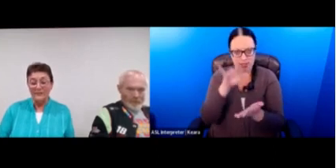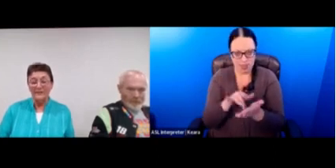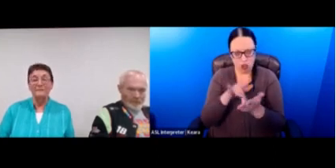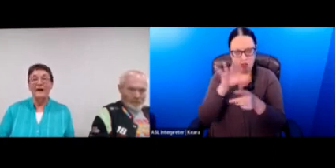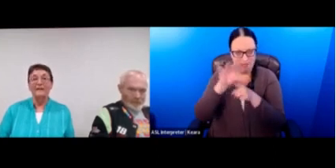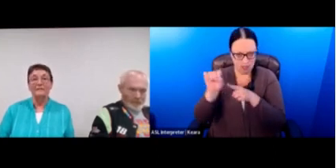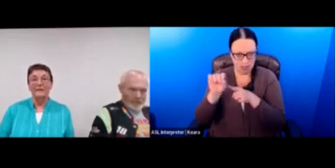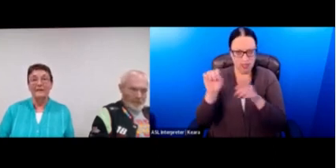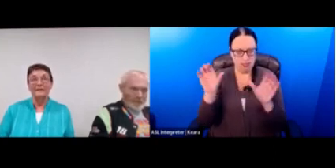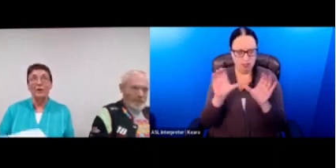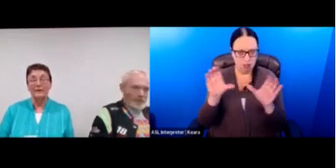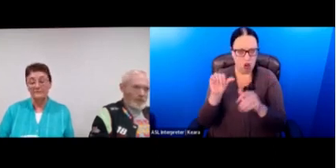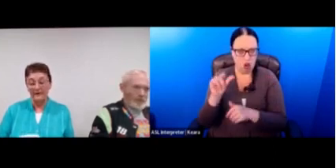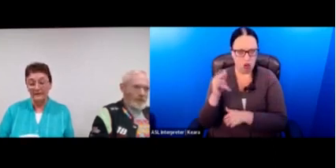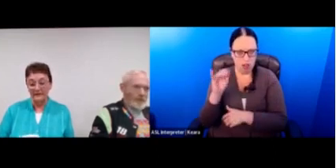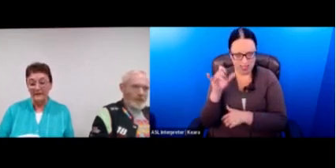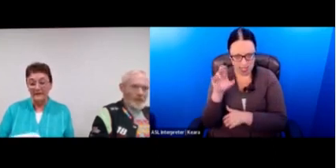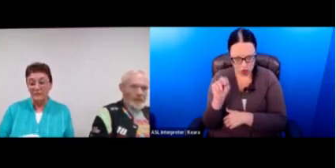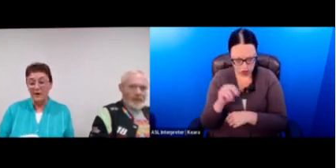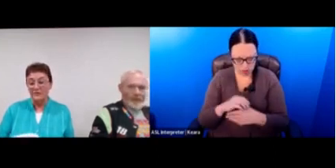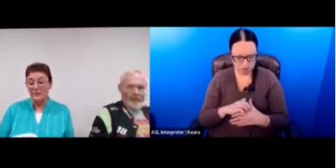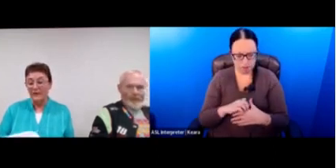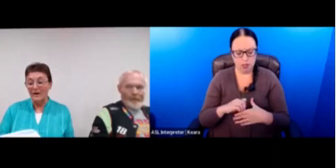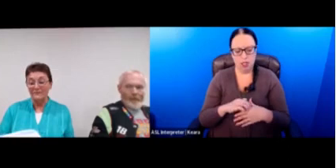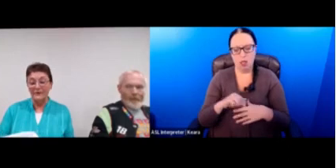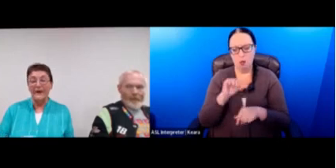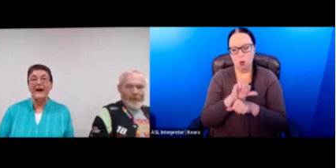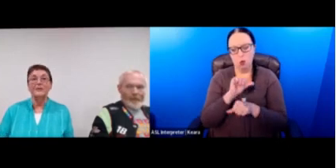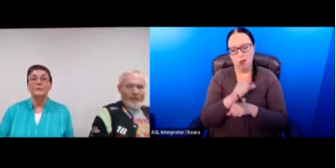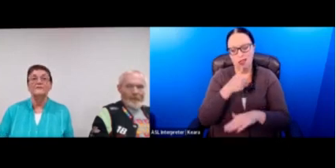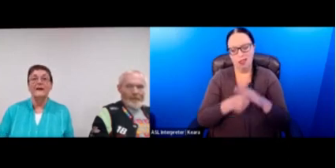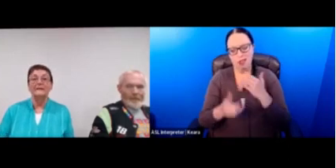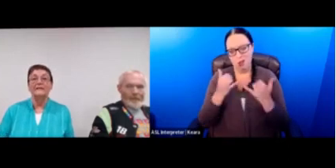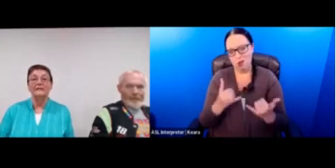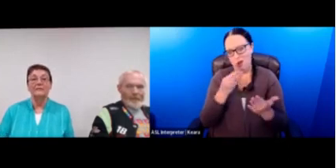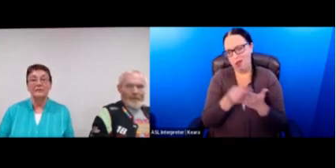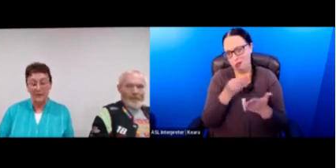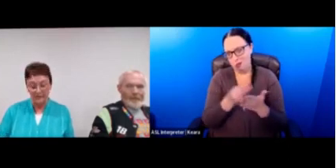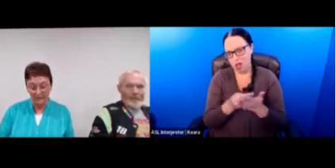within the confines of the current funding structure, it was hard to figure out how to reach that next level of person